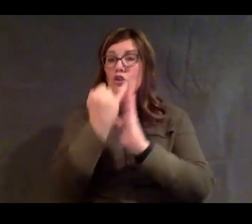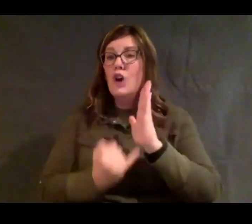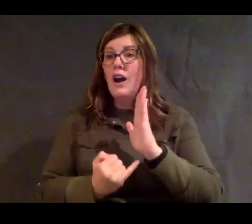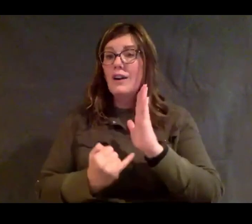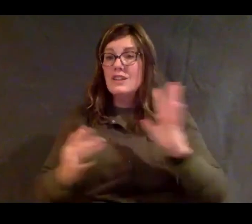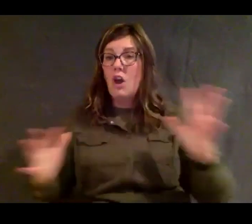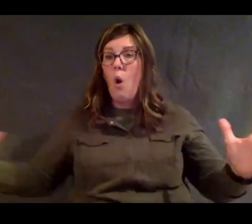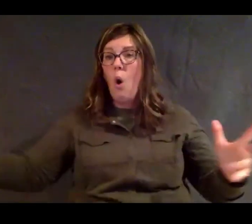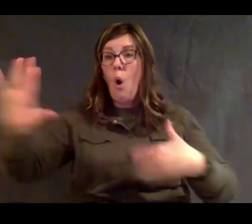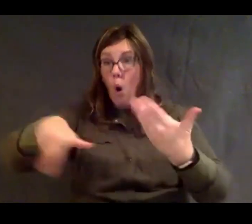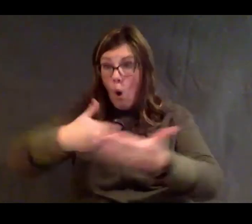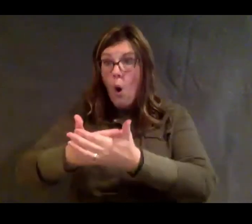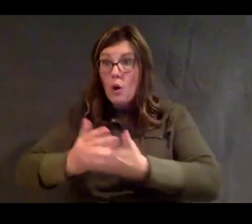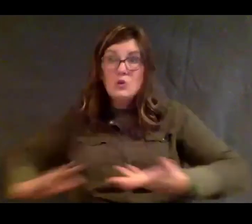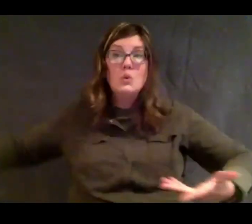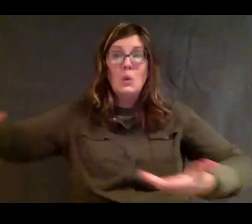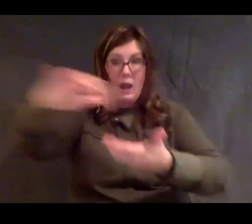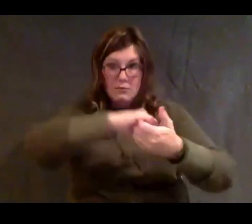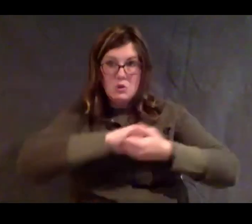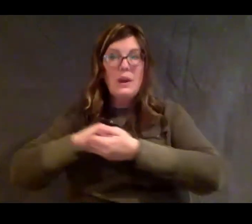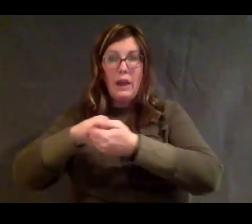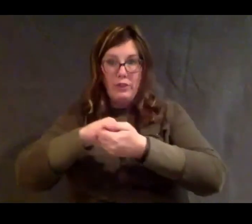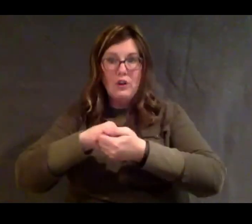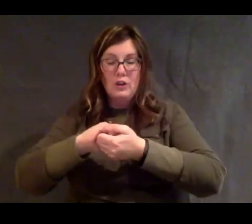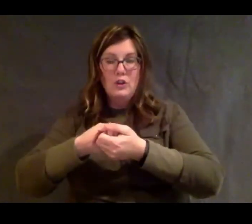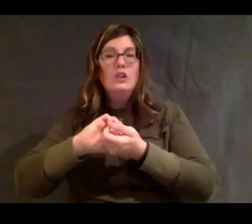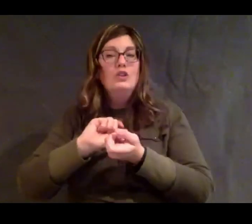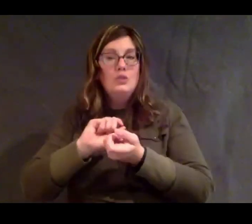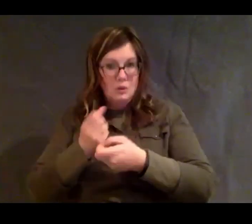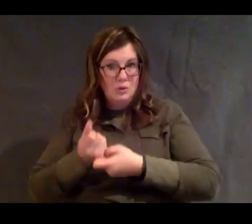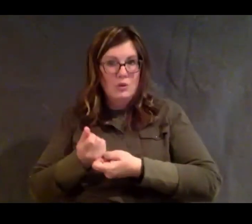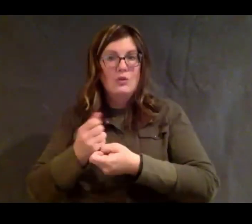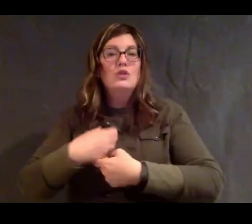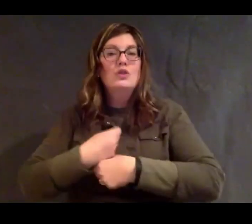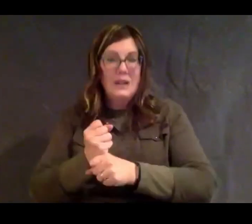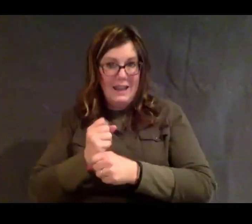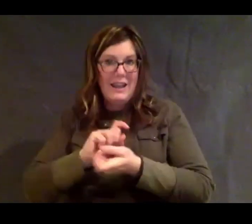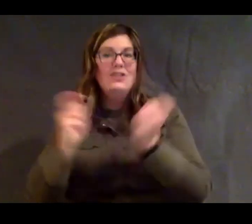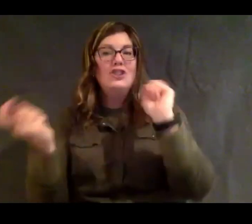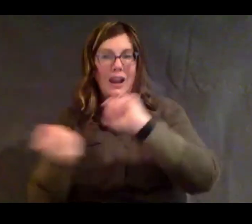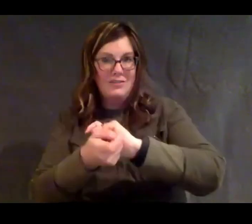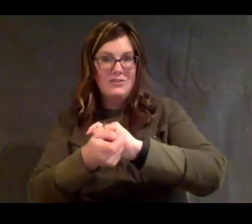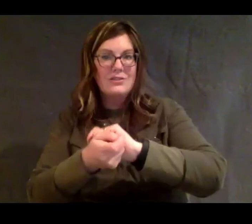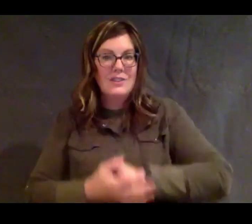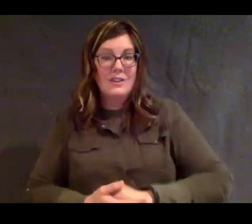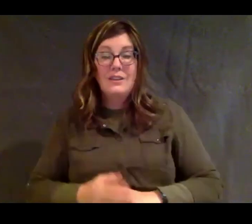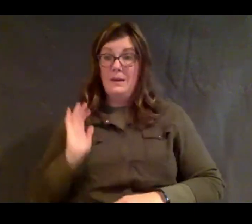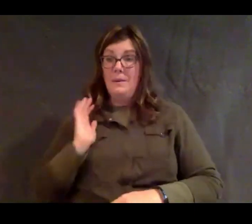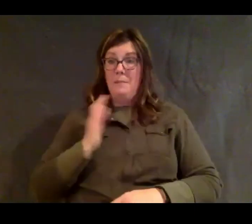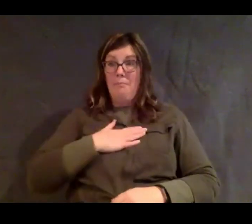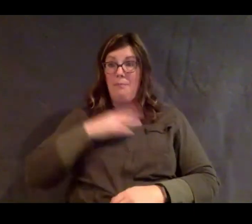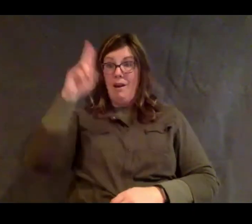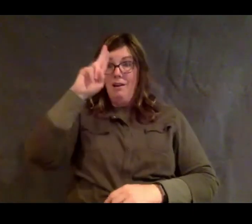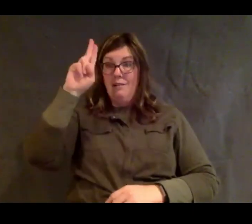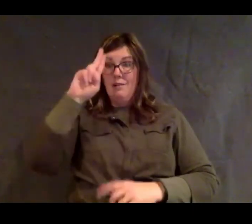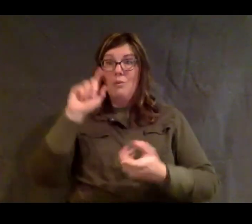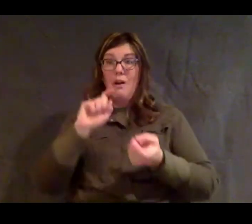make change you know um my my uncle was an artist for the black panthers and i didn't get to know